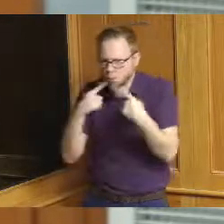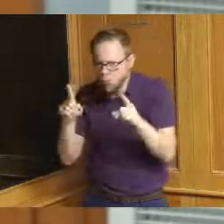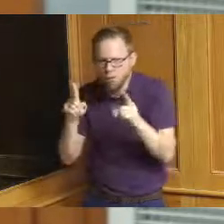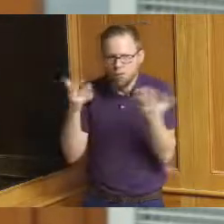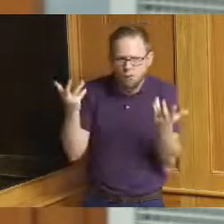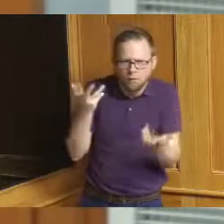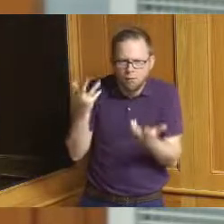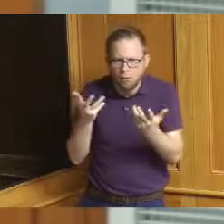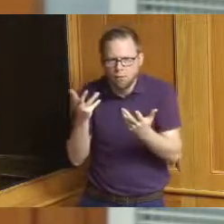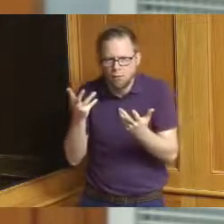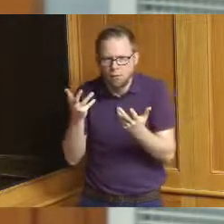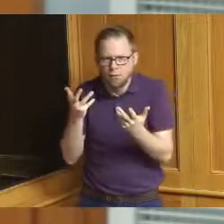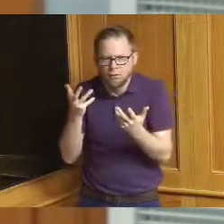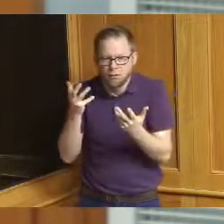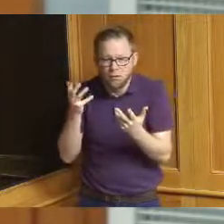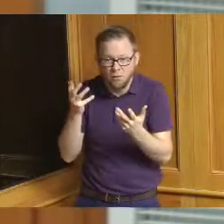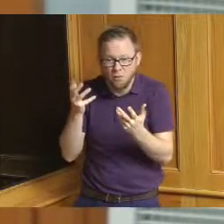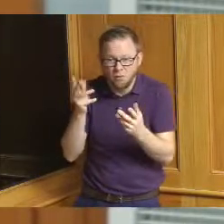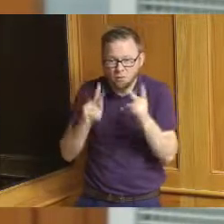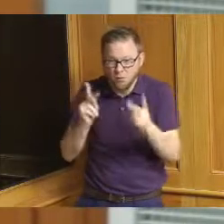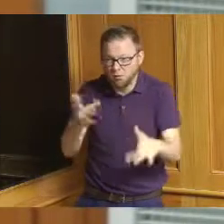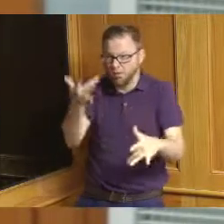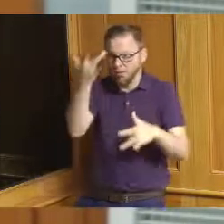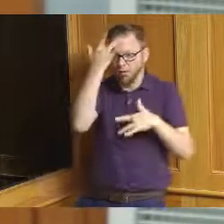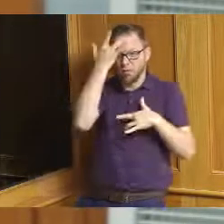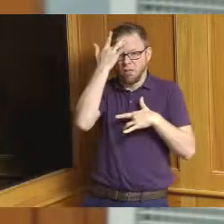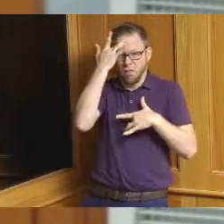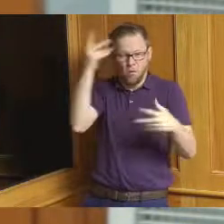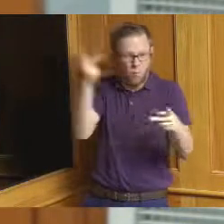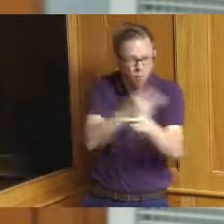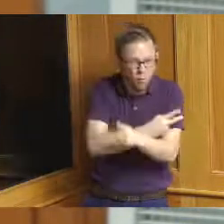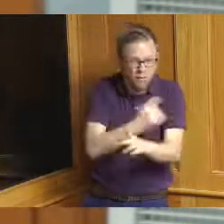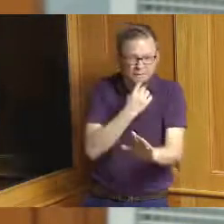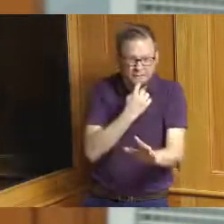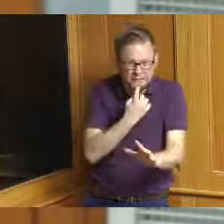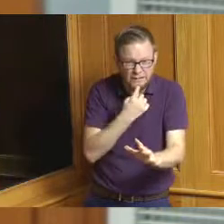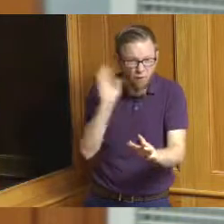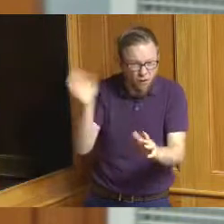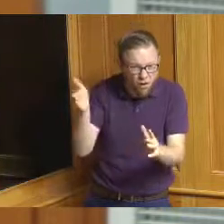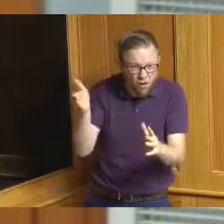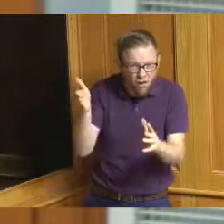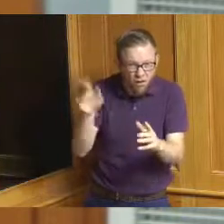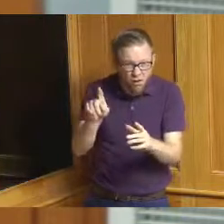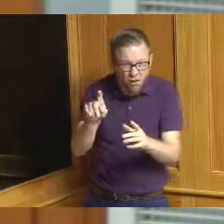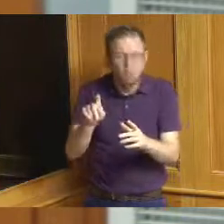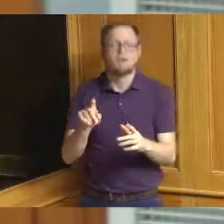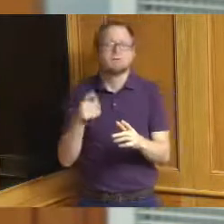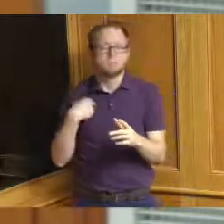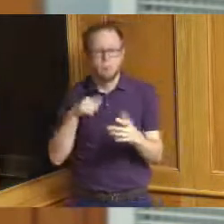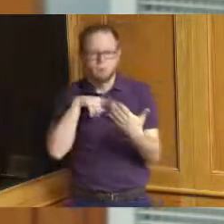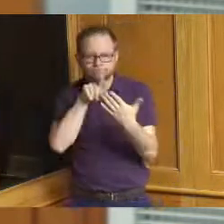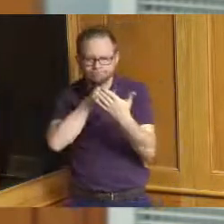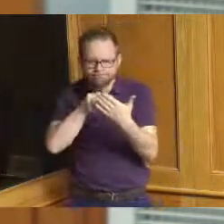very very virulent or more make people more sick and so we kind of look and study through science